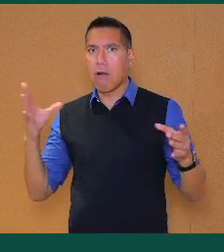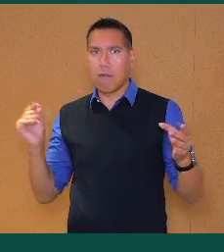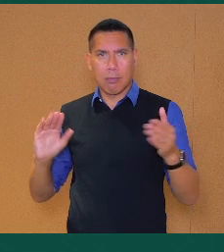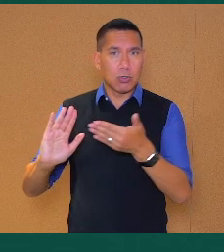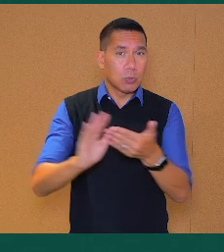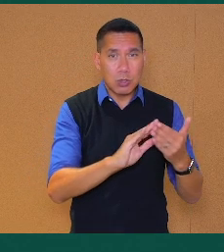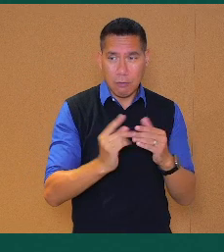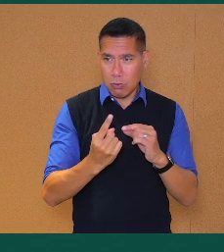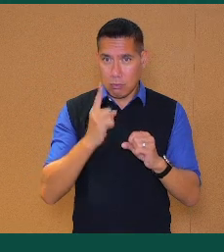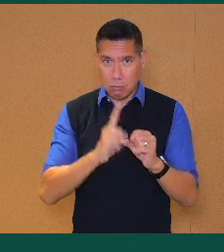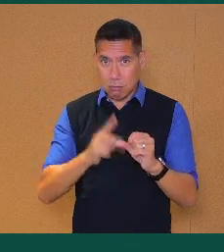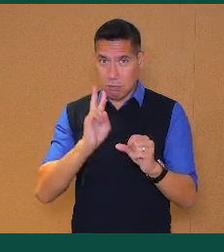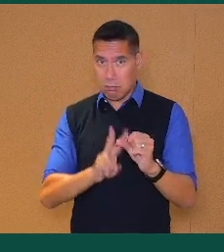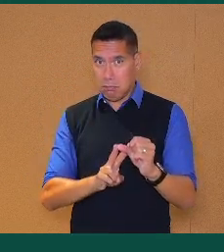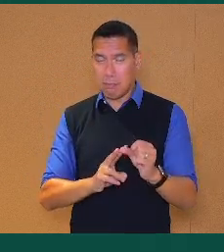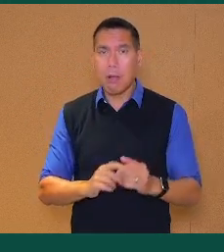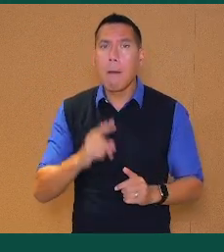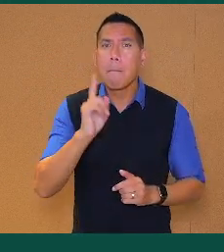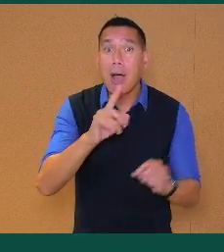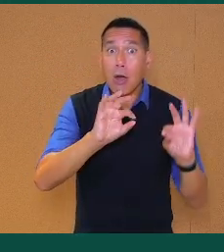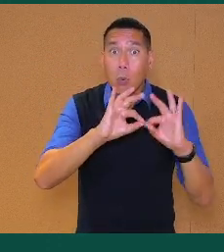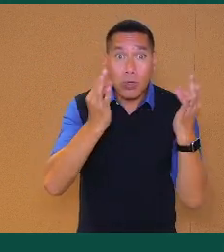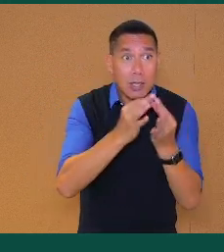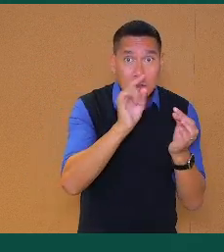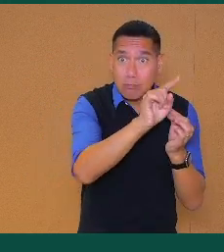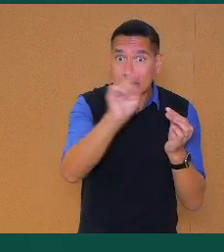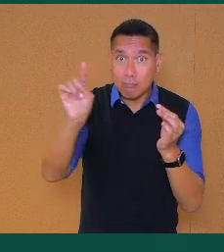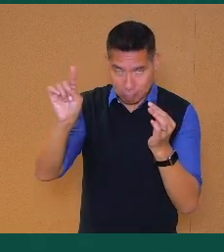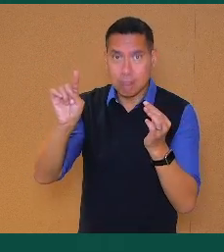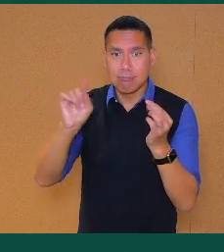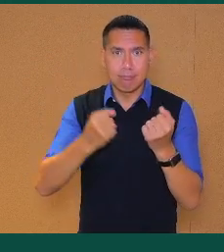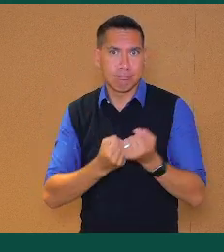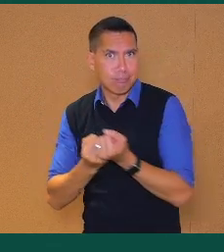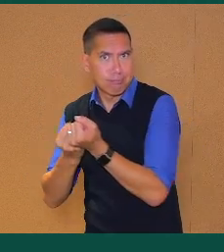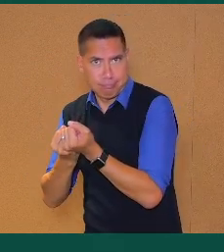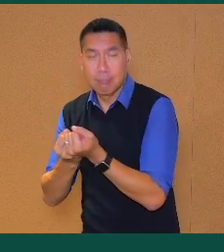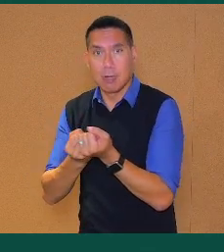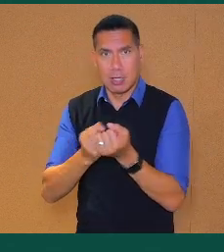stressed-out, and generally being disconnected from the world for the last two years. But there are organisations